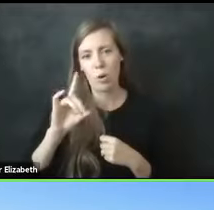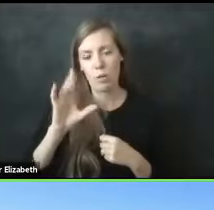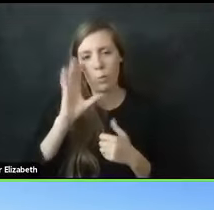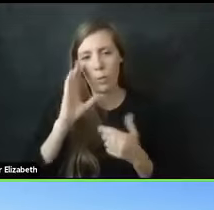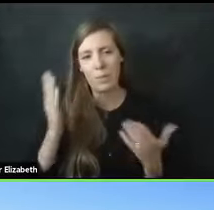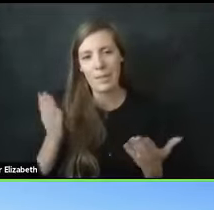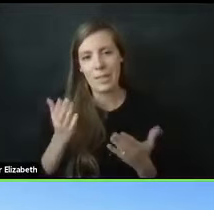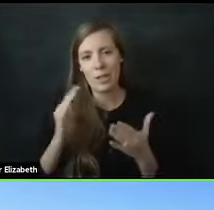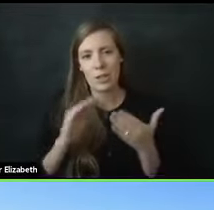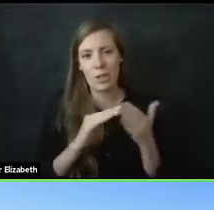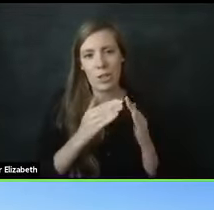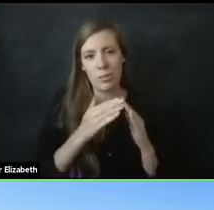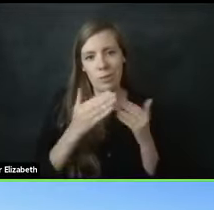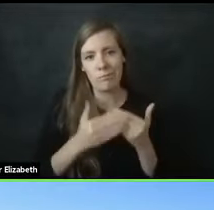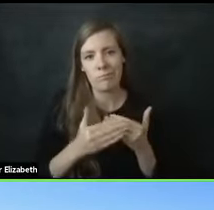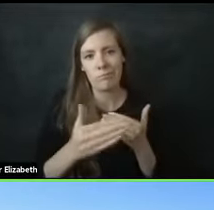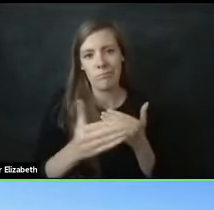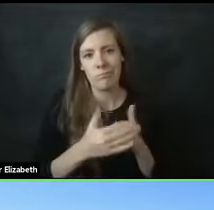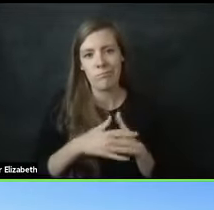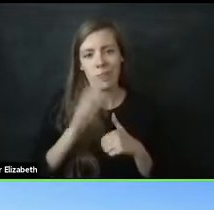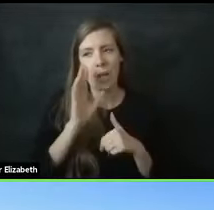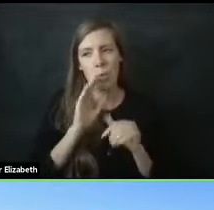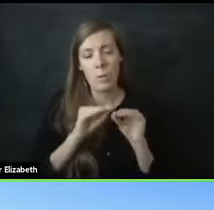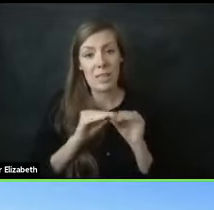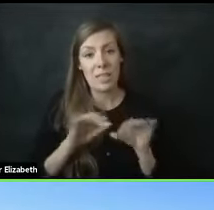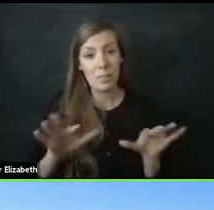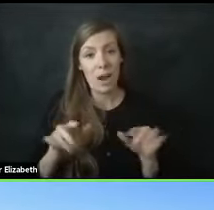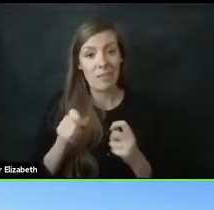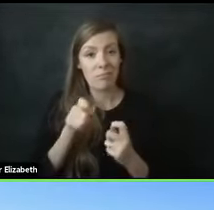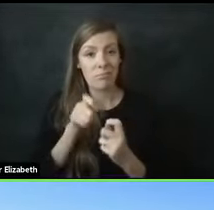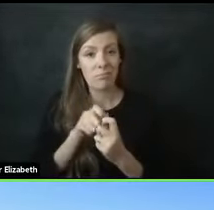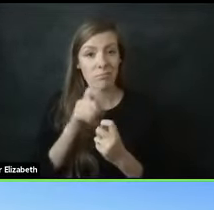and it's going to be transmitted and particularly because the